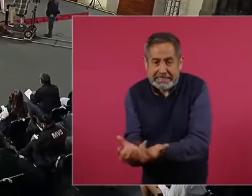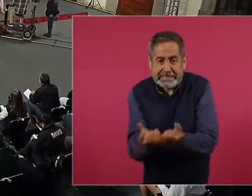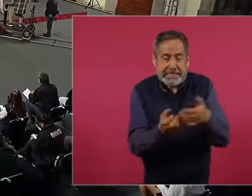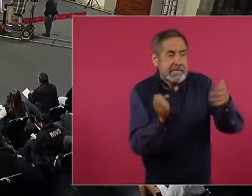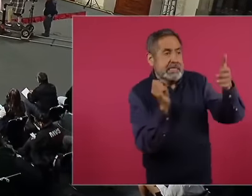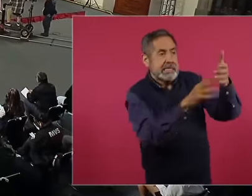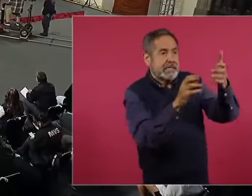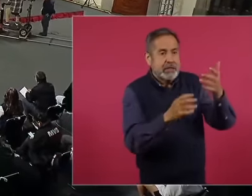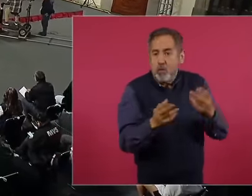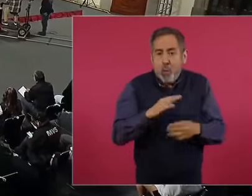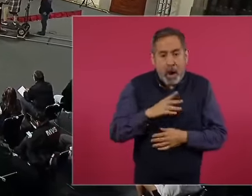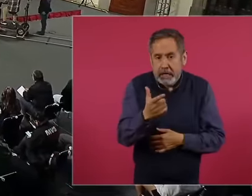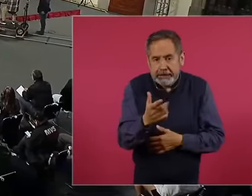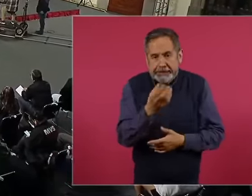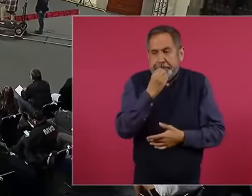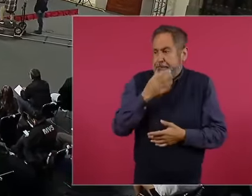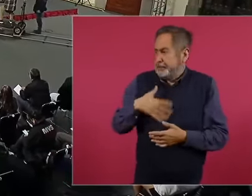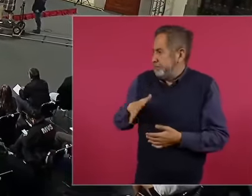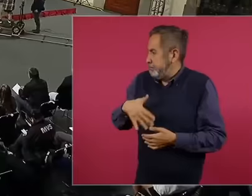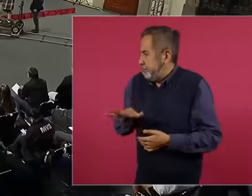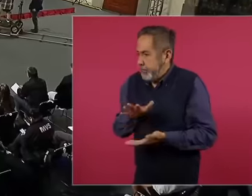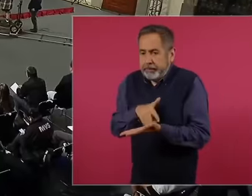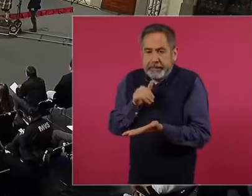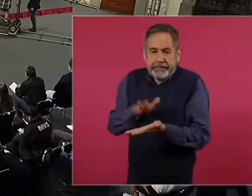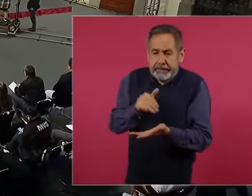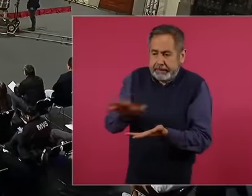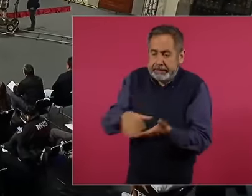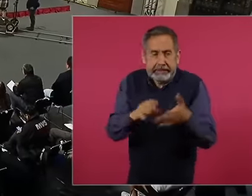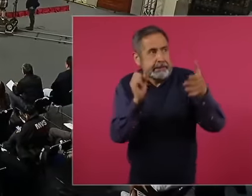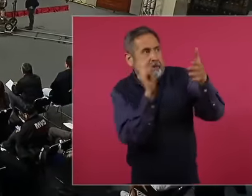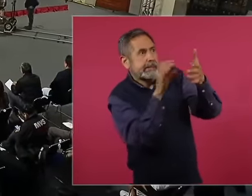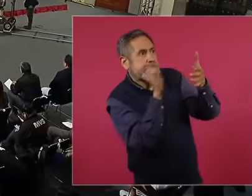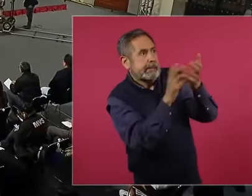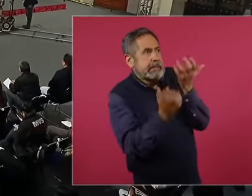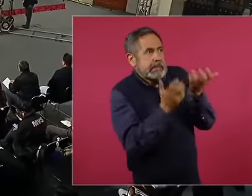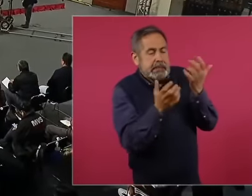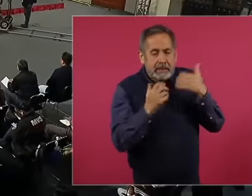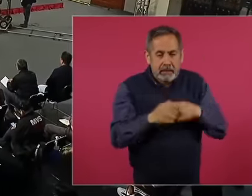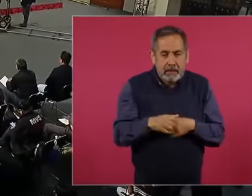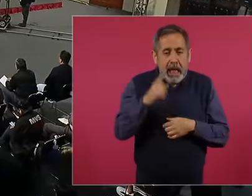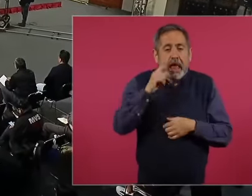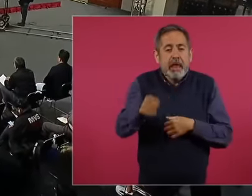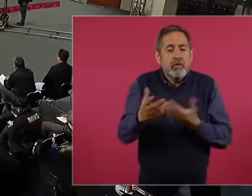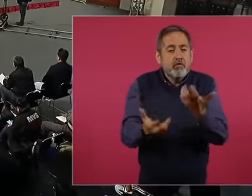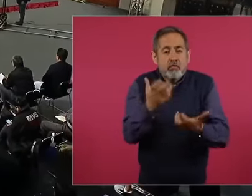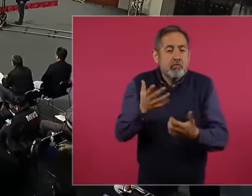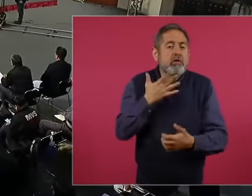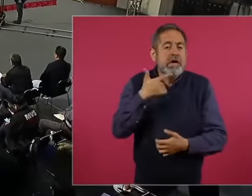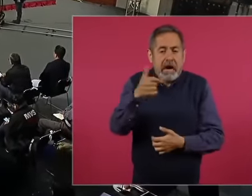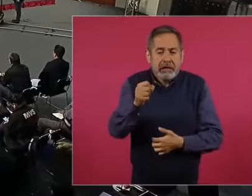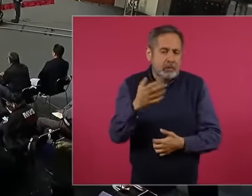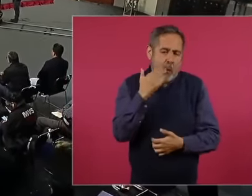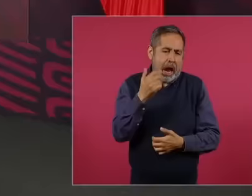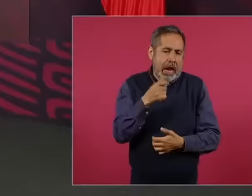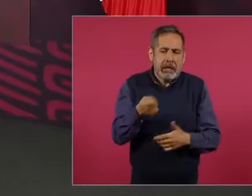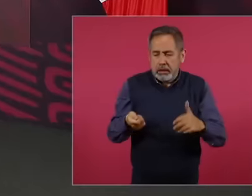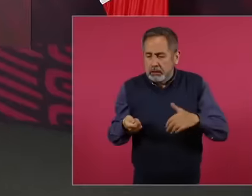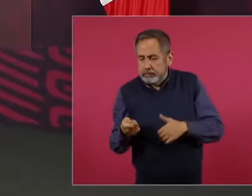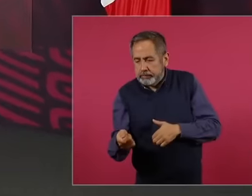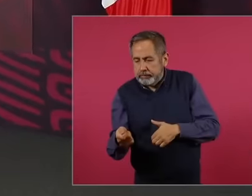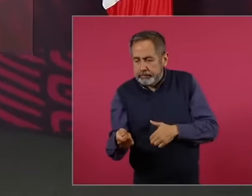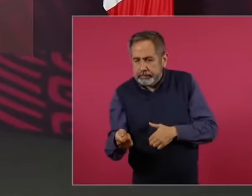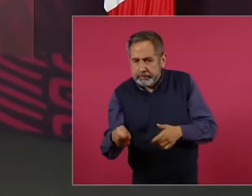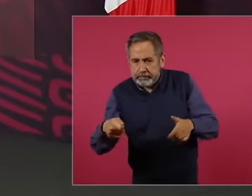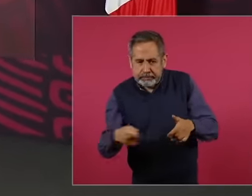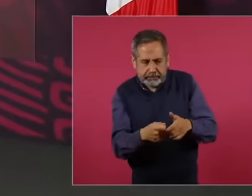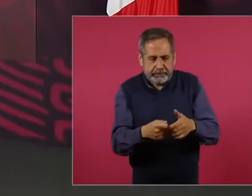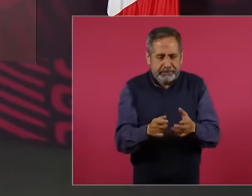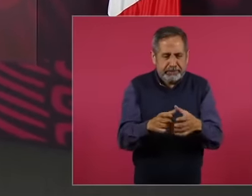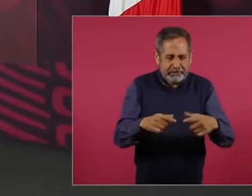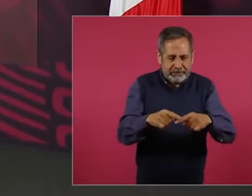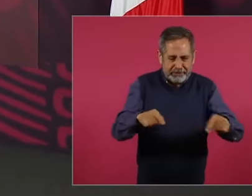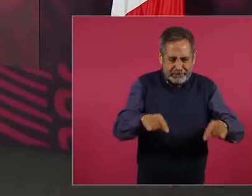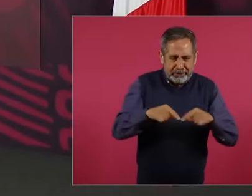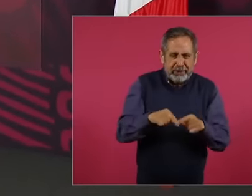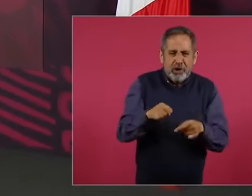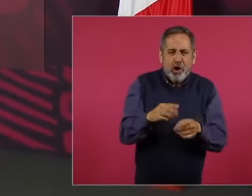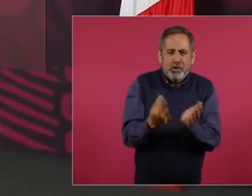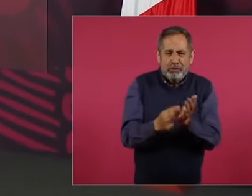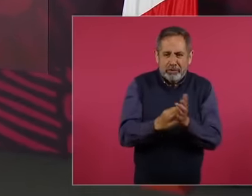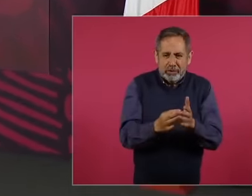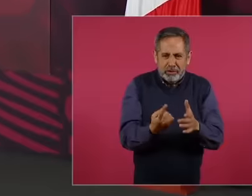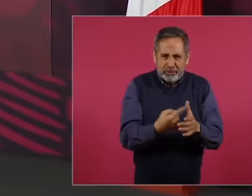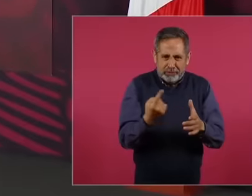but sometimes not even for the acerrin, it was not